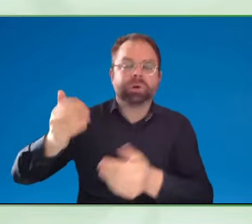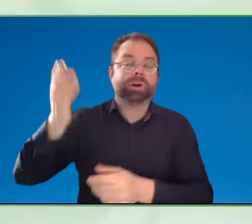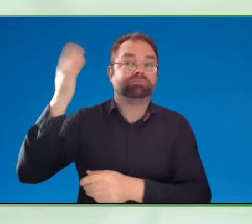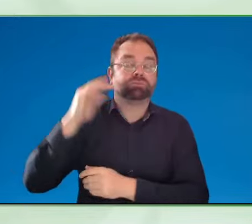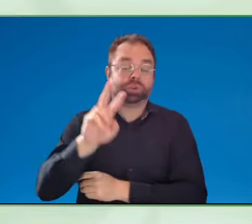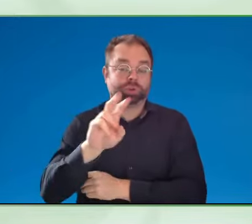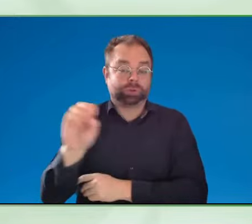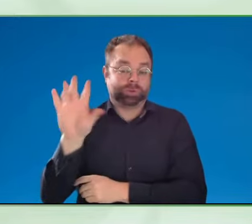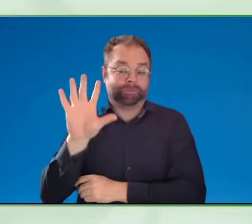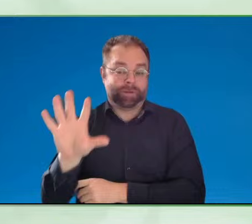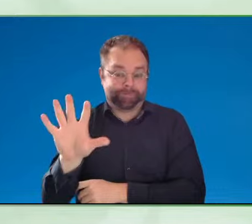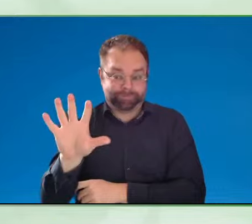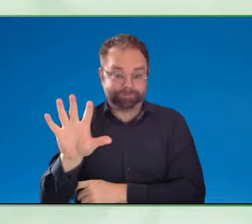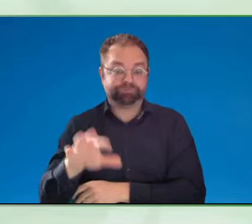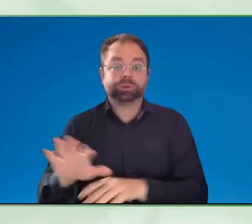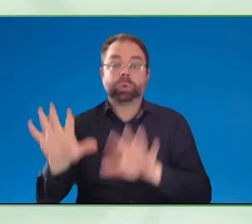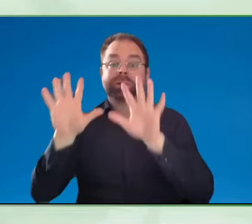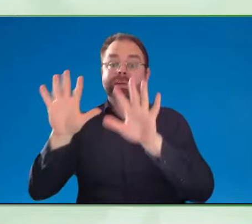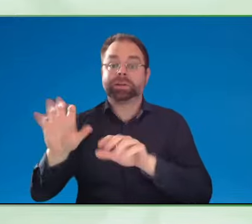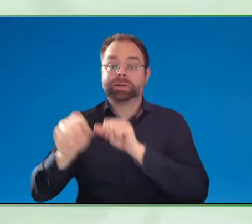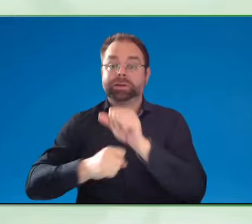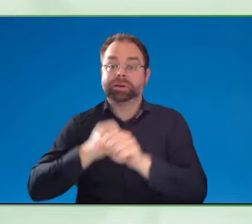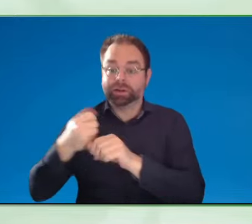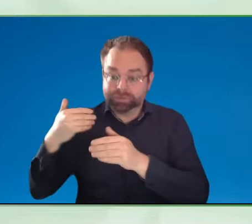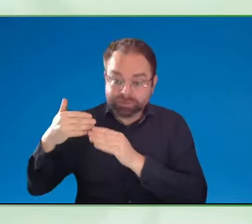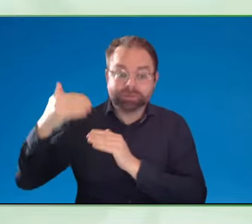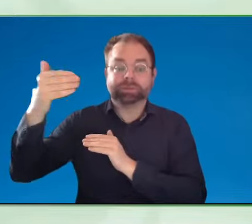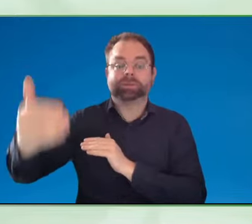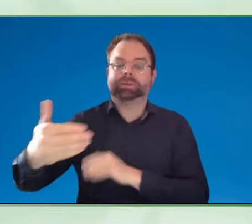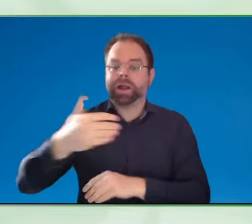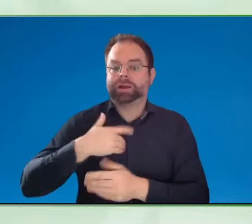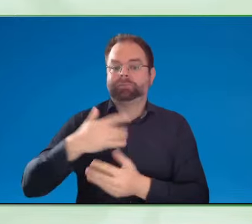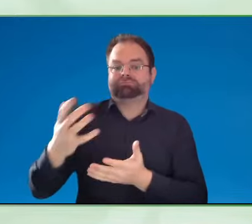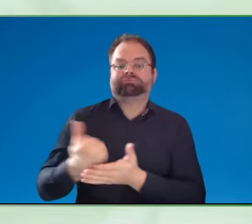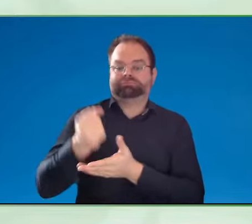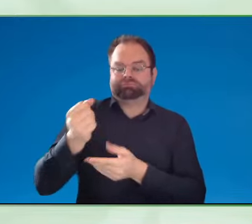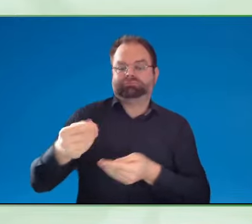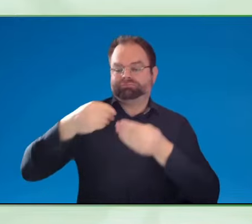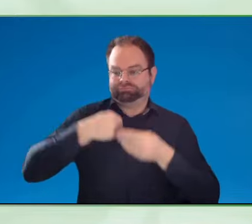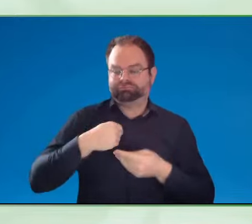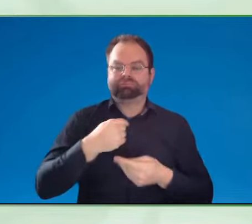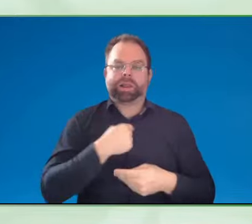What was your point of start and what goals did you set out to achieve?